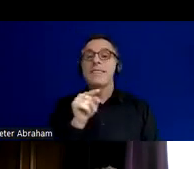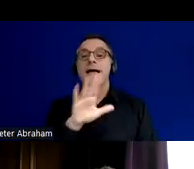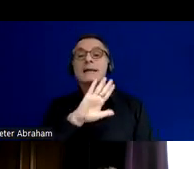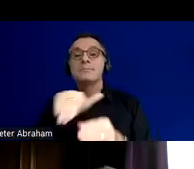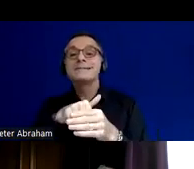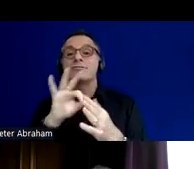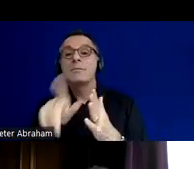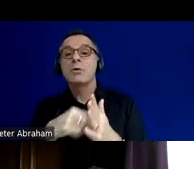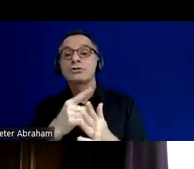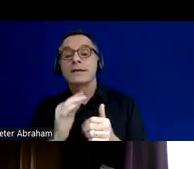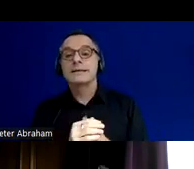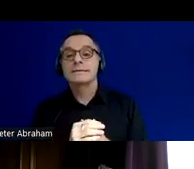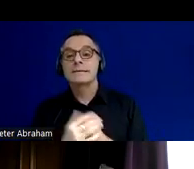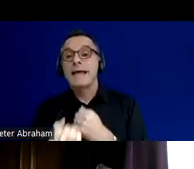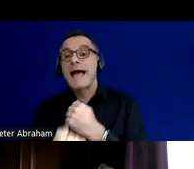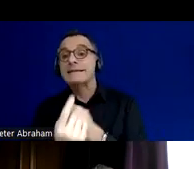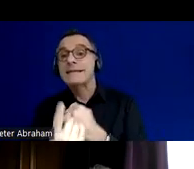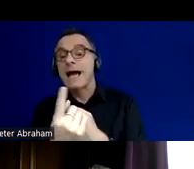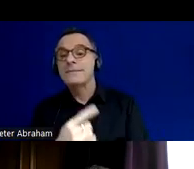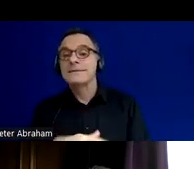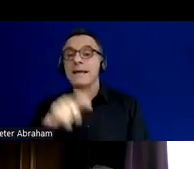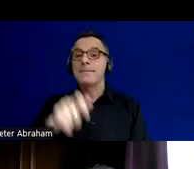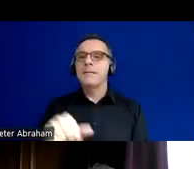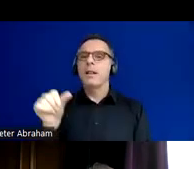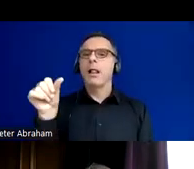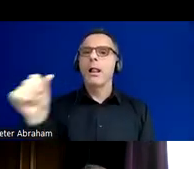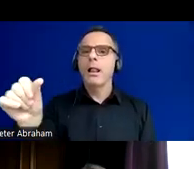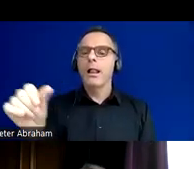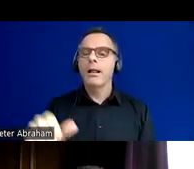at times, you could hear people going around pressing the buttons and you would hear all these